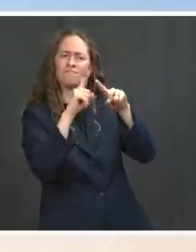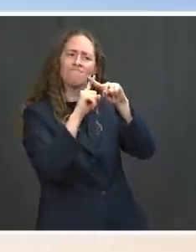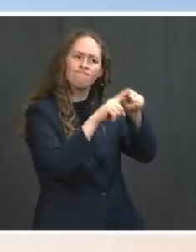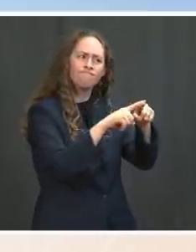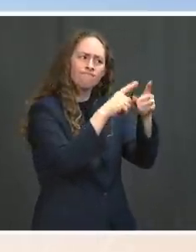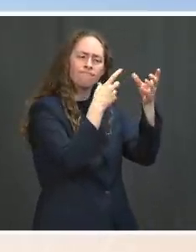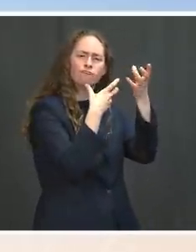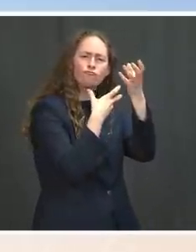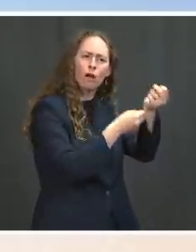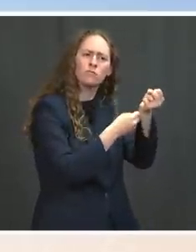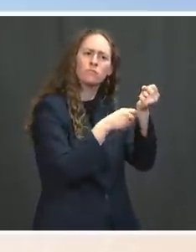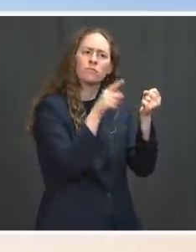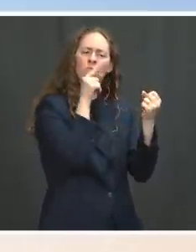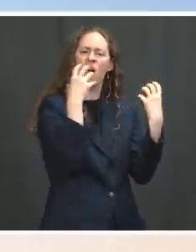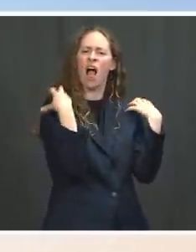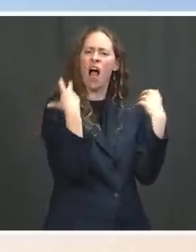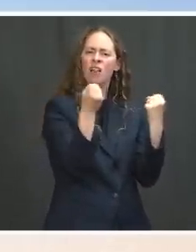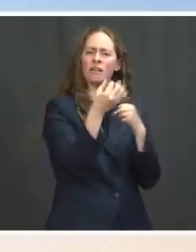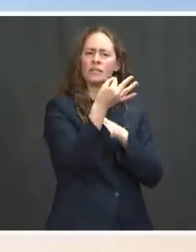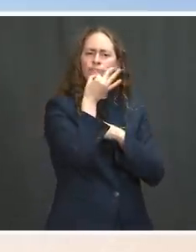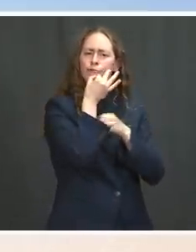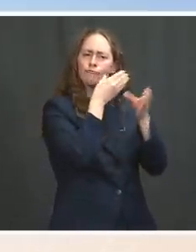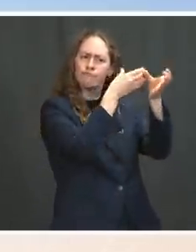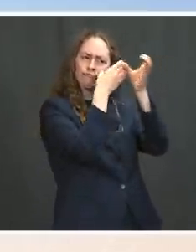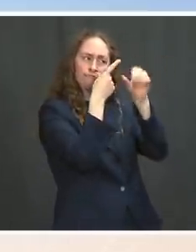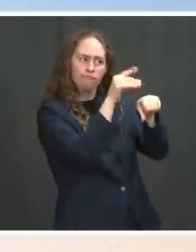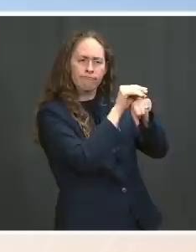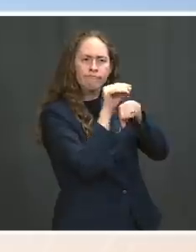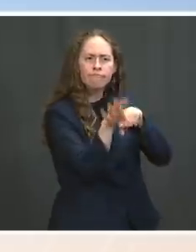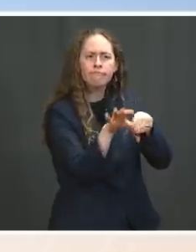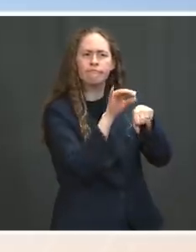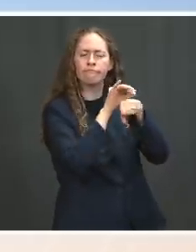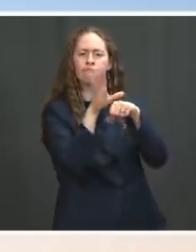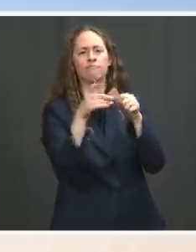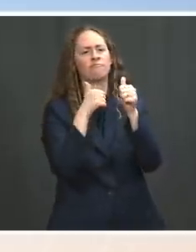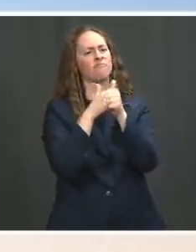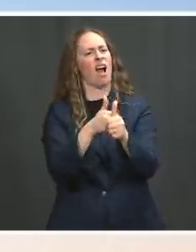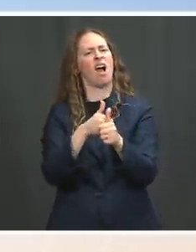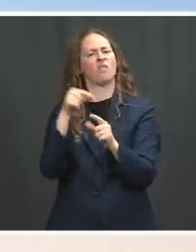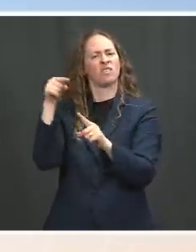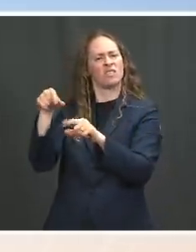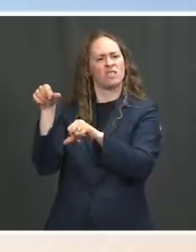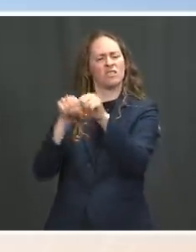and their review of what they think the guidance should be to ensure that the American people can be confident in that